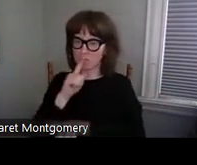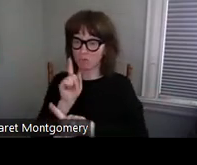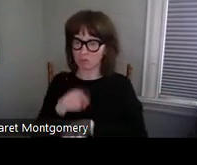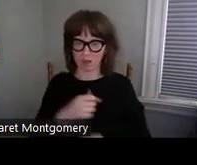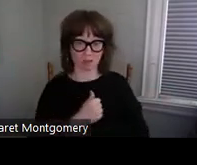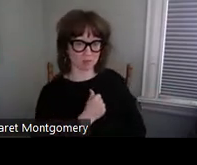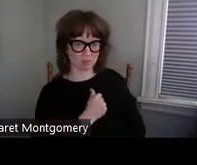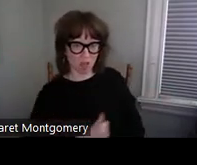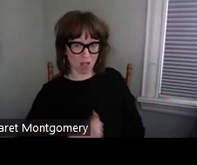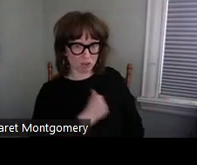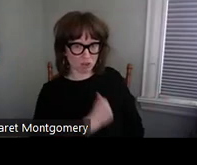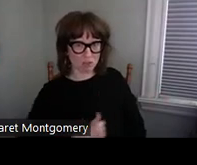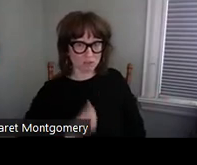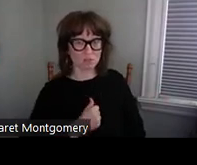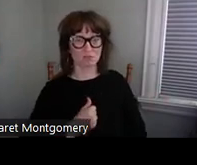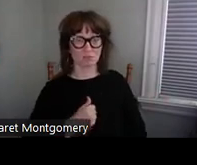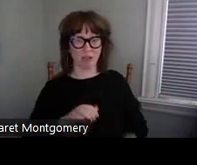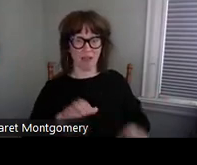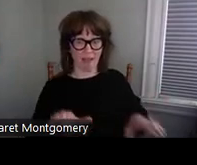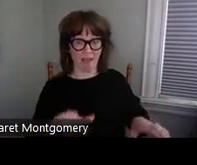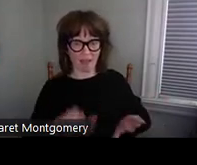differently in the future? 12:43:21 Do they dismiss and minimize the